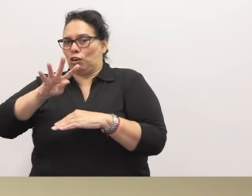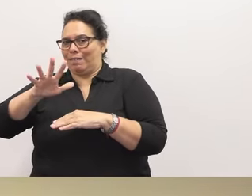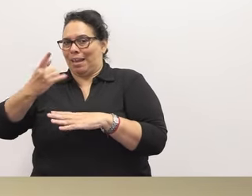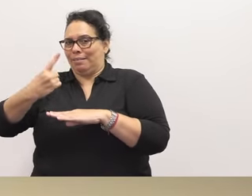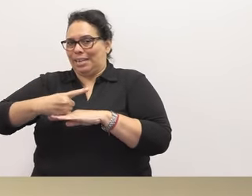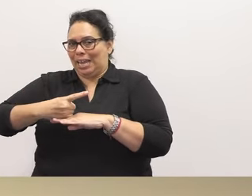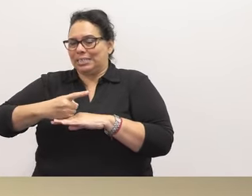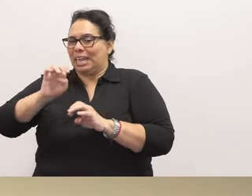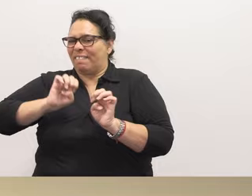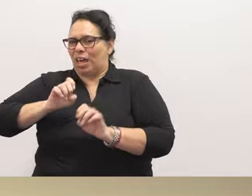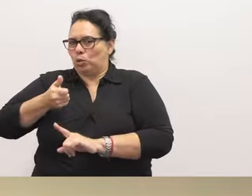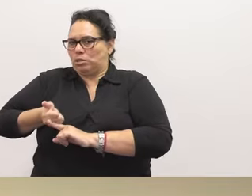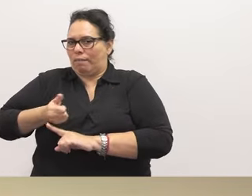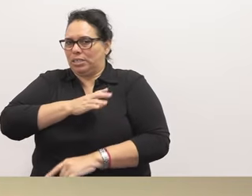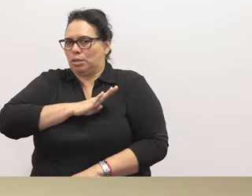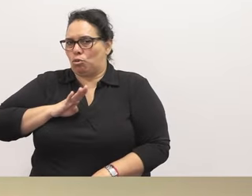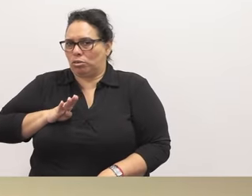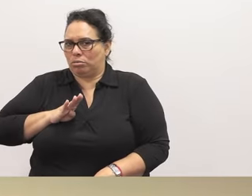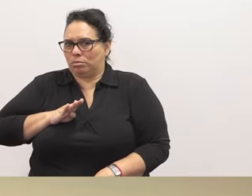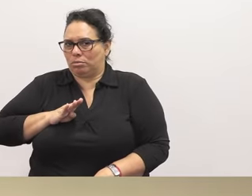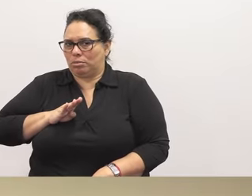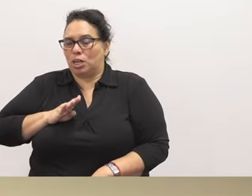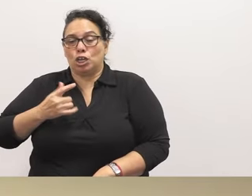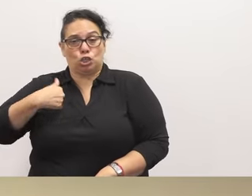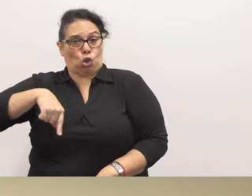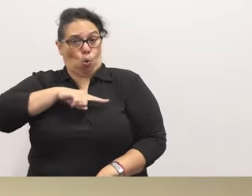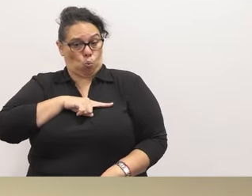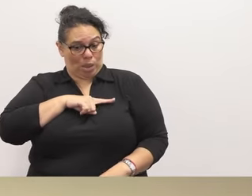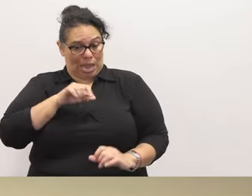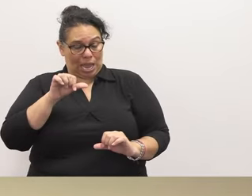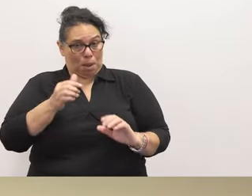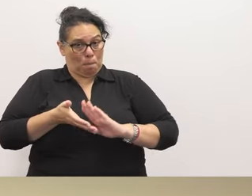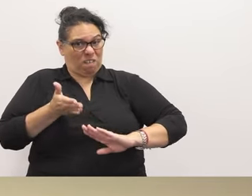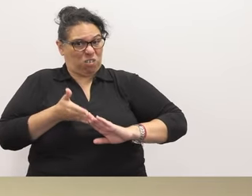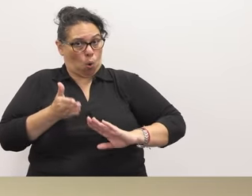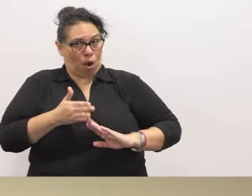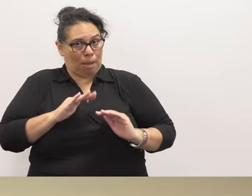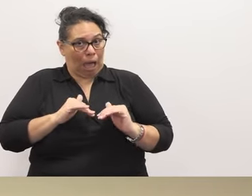fully grounded in how well did we perform? If we were trashed this year as a governing body,